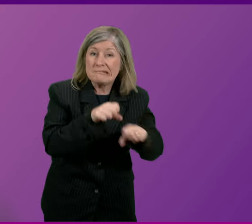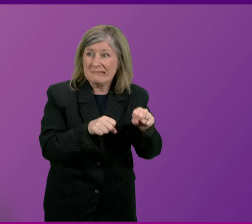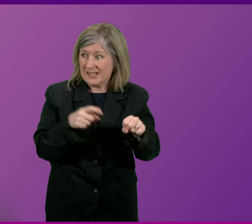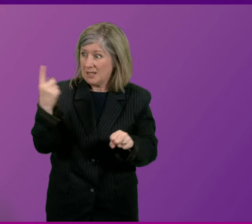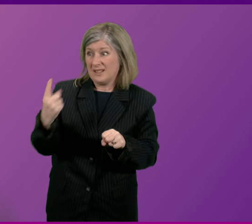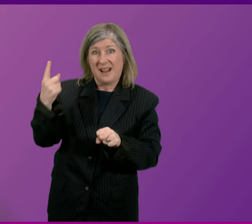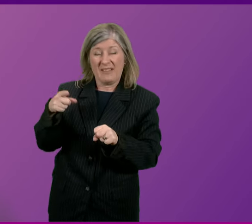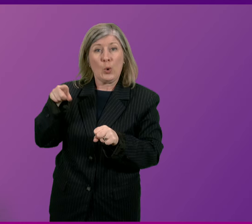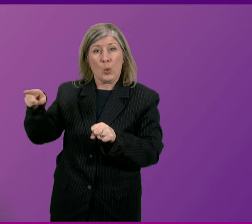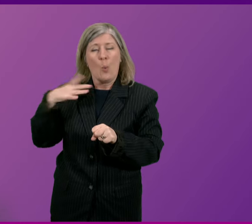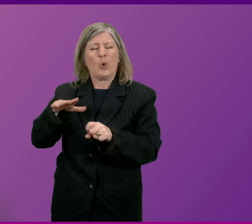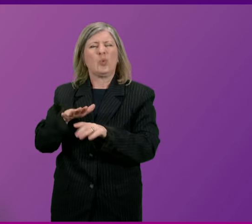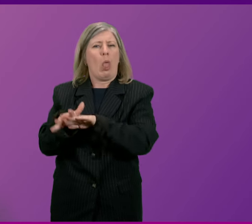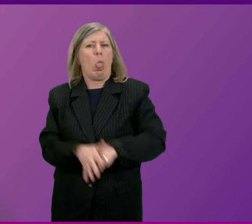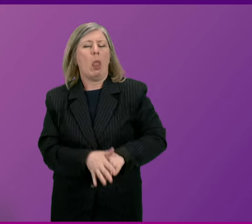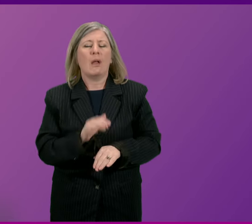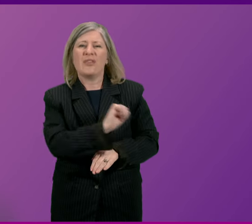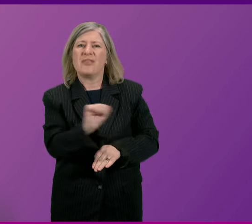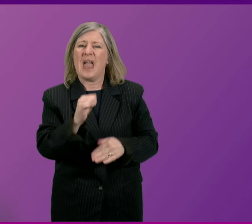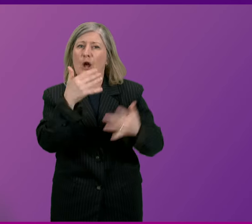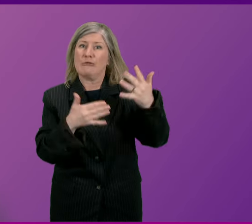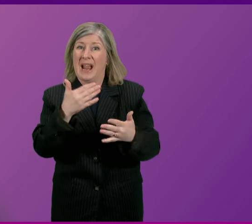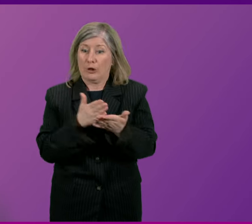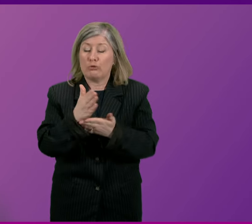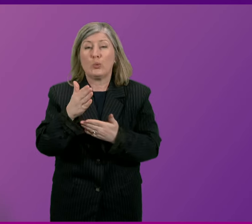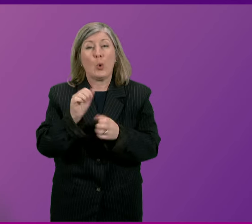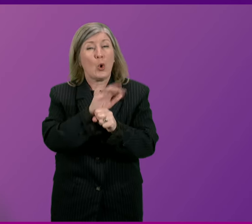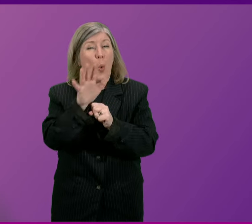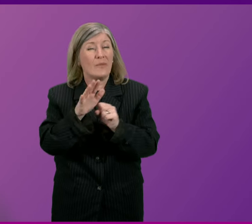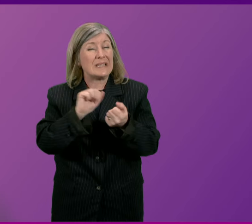attempted to downgrade—shamefully—during the Covid exams scandal.